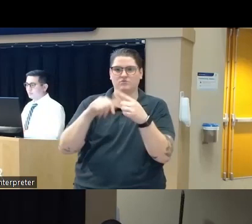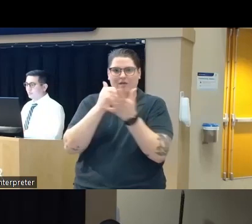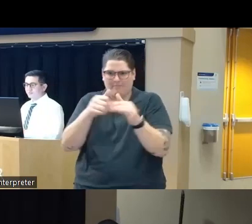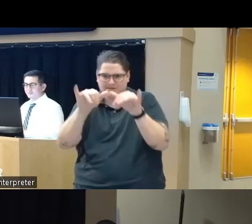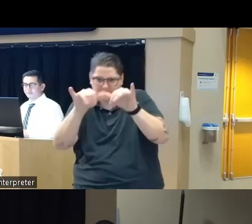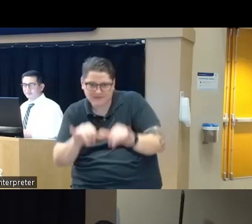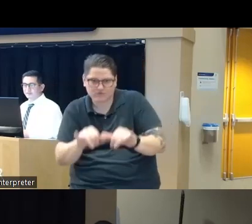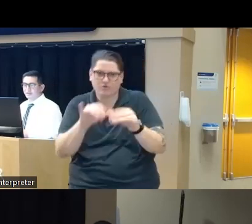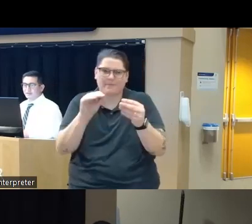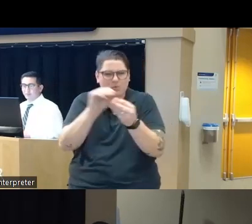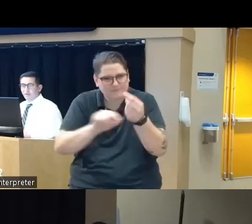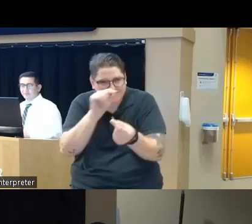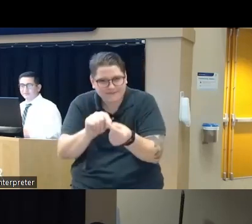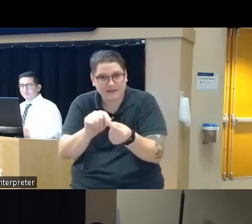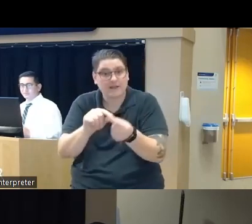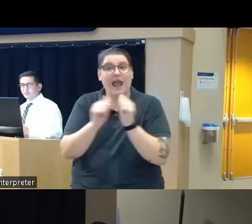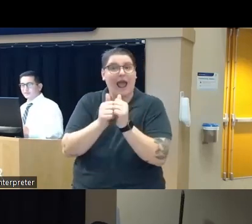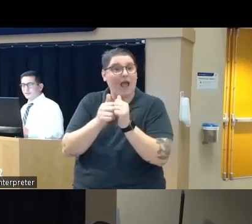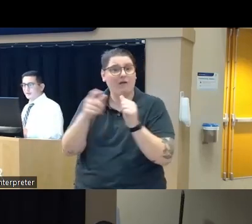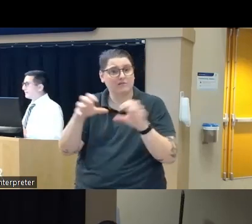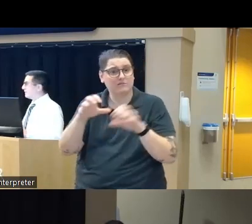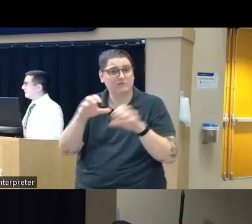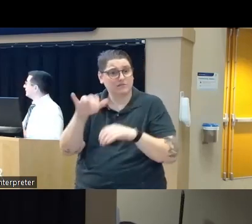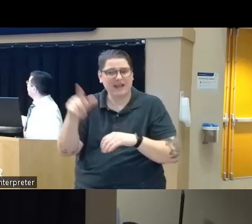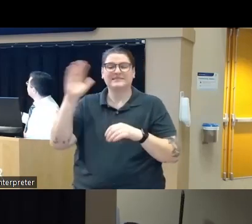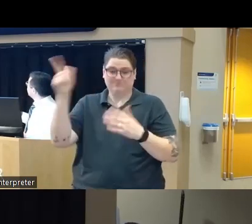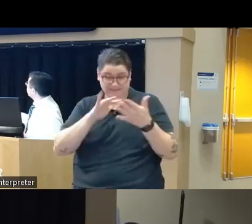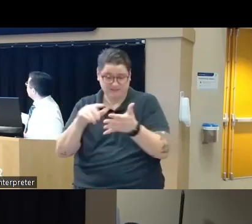things sort of more specifically they were able to demonstrate that in patients with